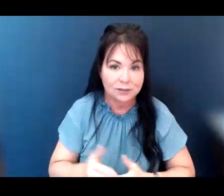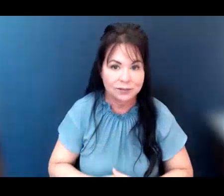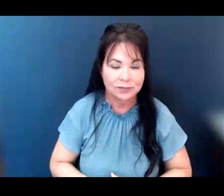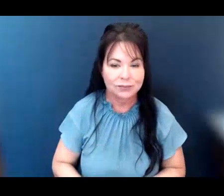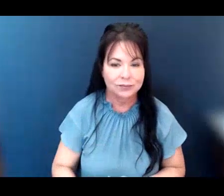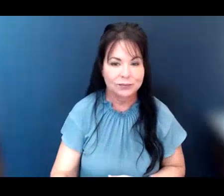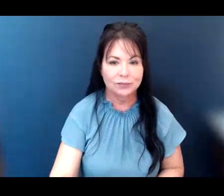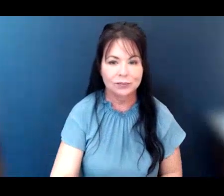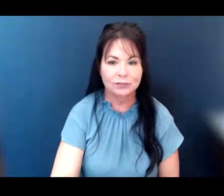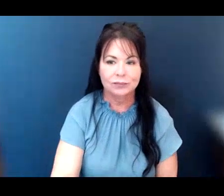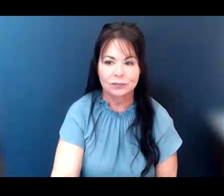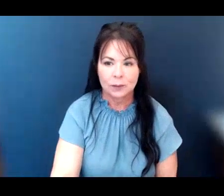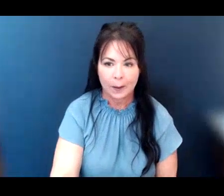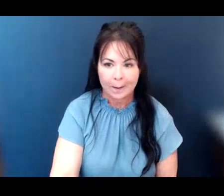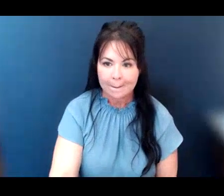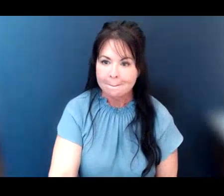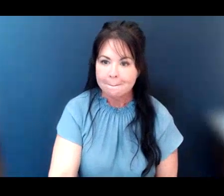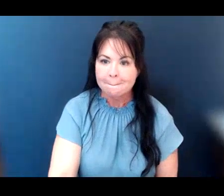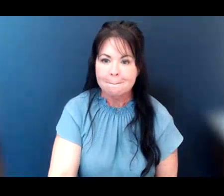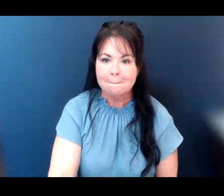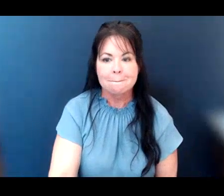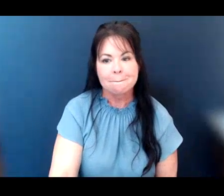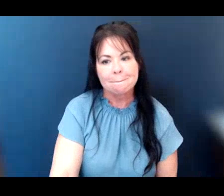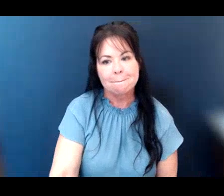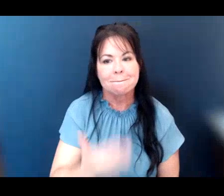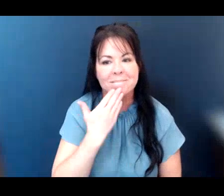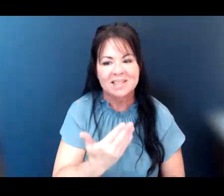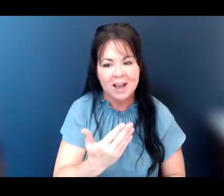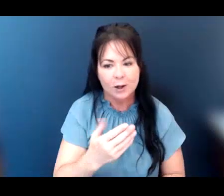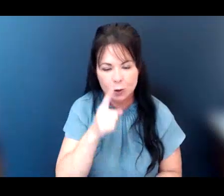This is Jess. Thank you so much for that addition, Jay. And, Claire, did you have something you